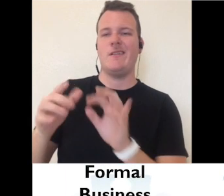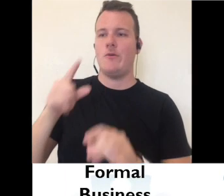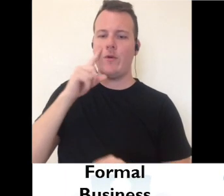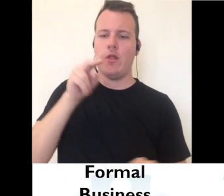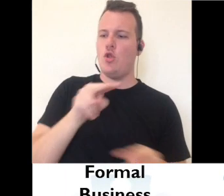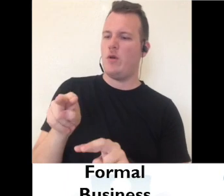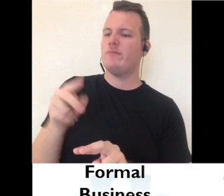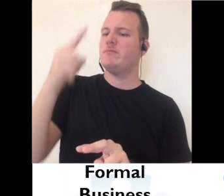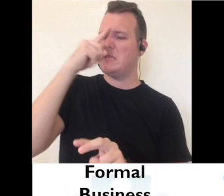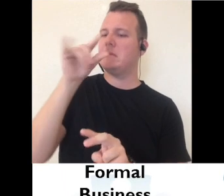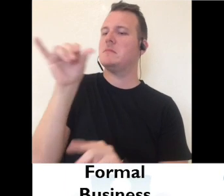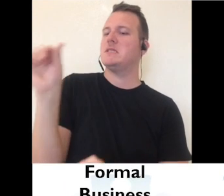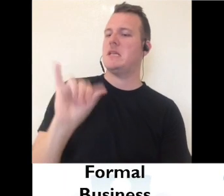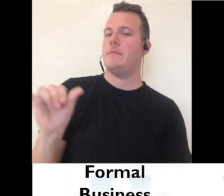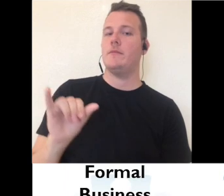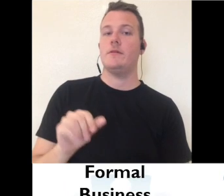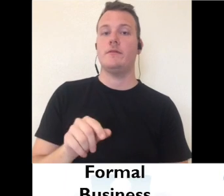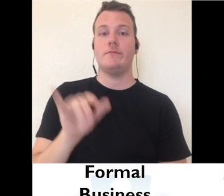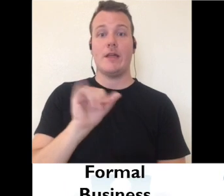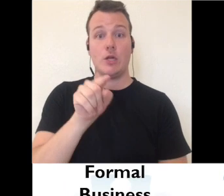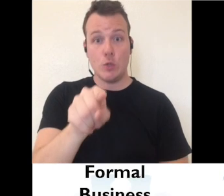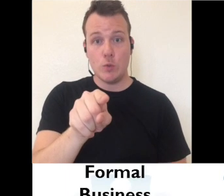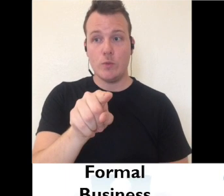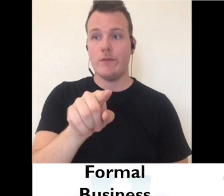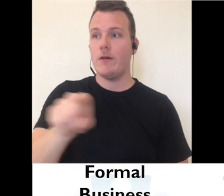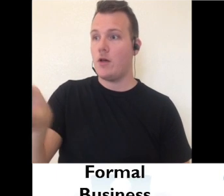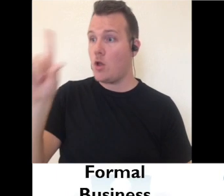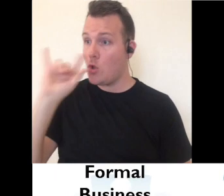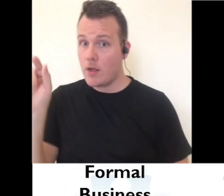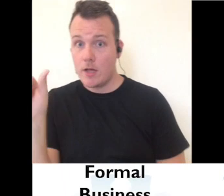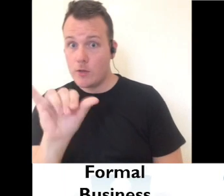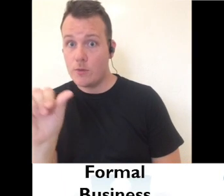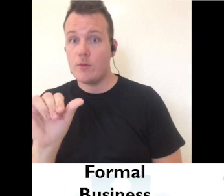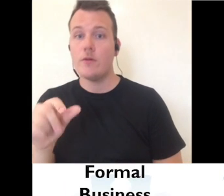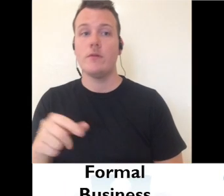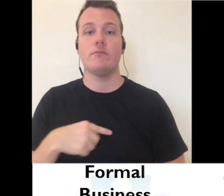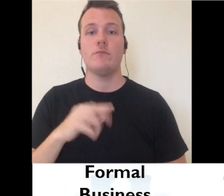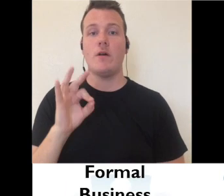as well as the form competition. And these would be MA audiologists, even